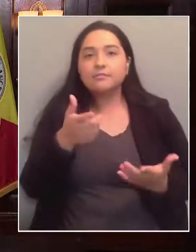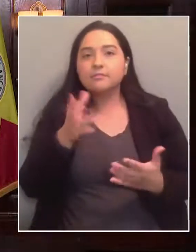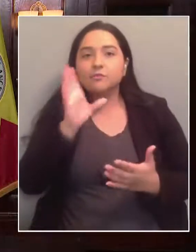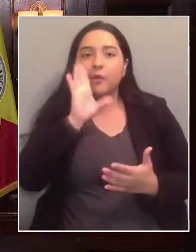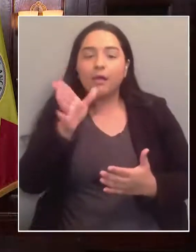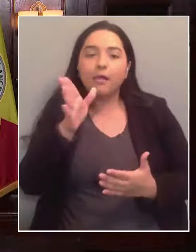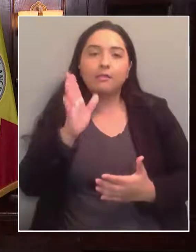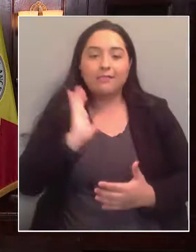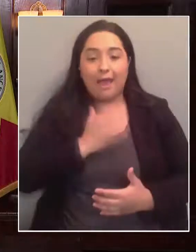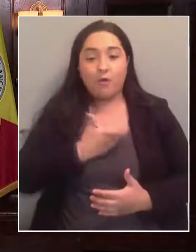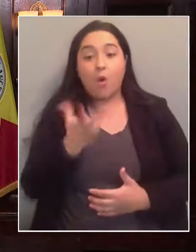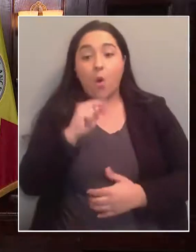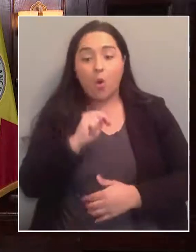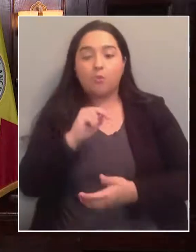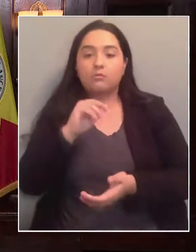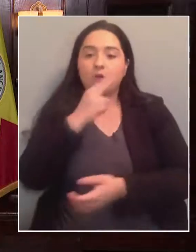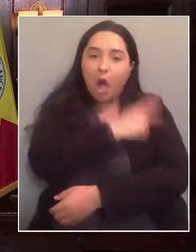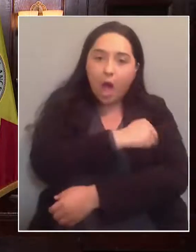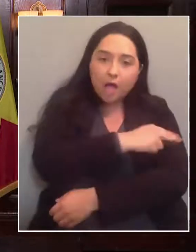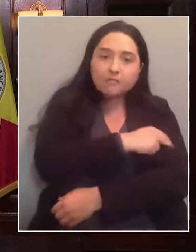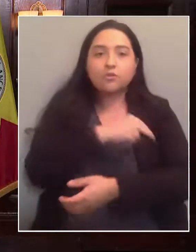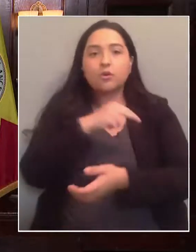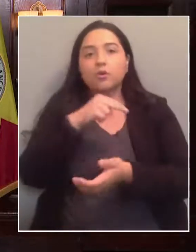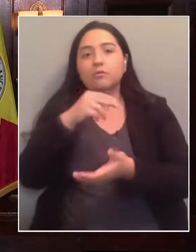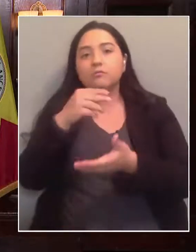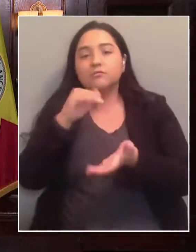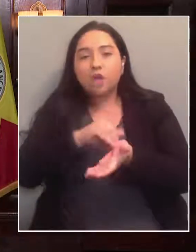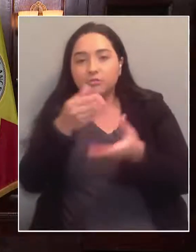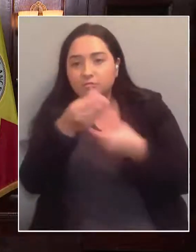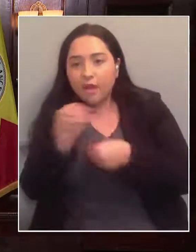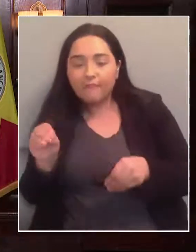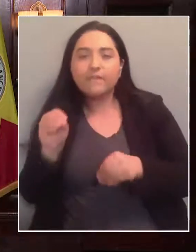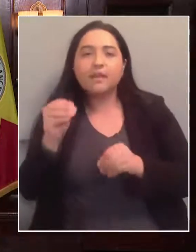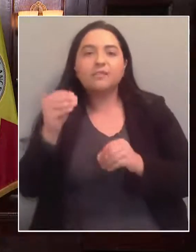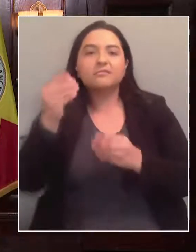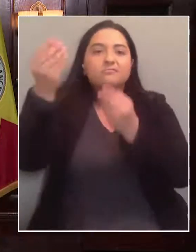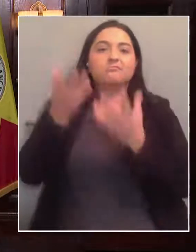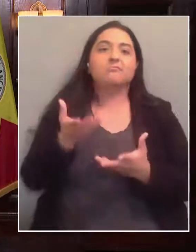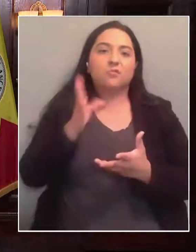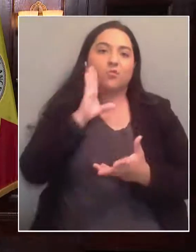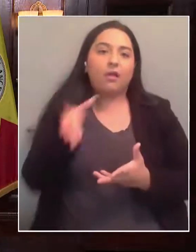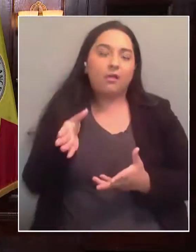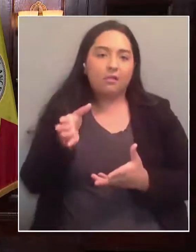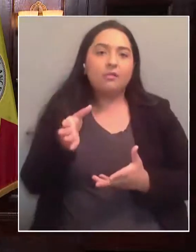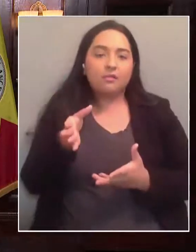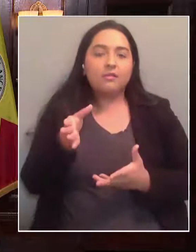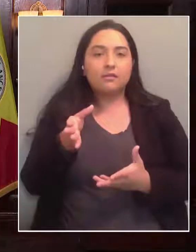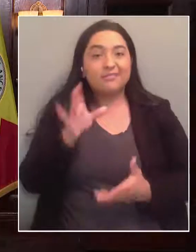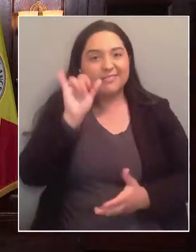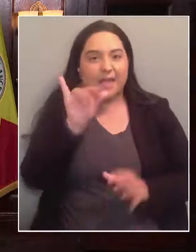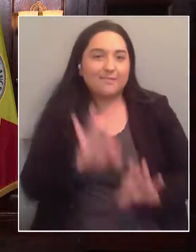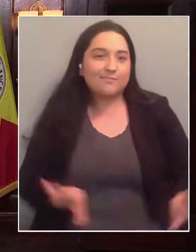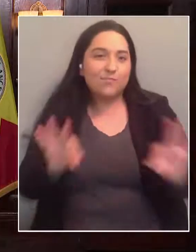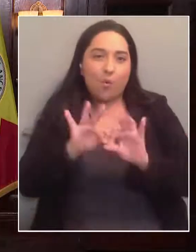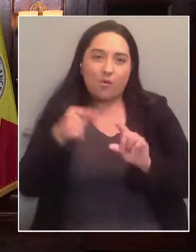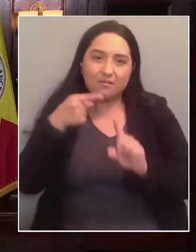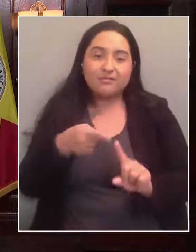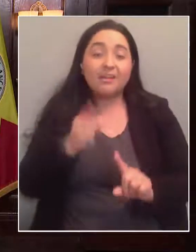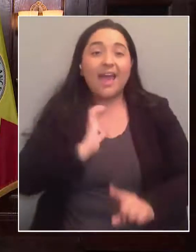KAISER, NOW PEOPLE WHO LIVE IN THIS CATEGORY, COME ON IN. IN FACT, WE NEED THAT TO HAPPEN. WE NEED OUR PHARMACIES, WE NEED